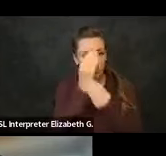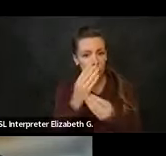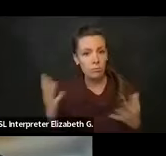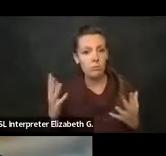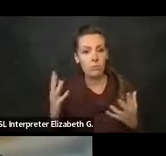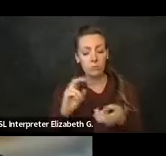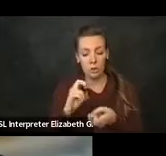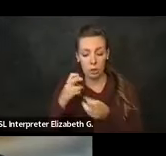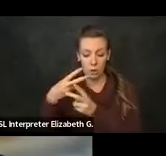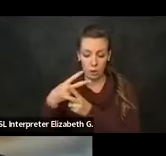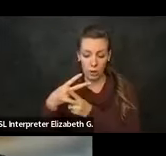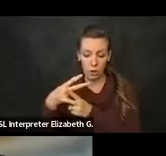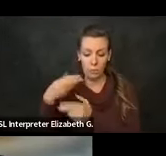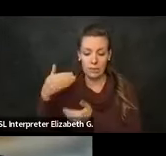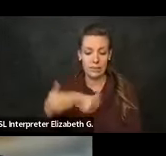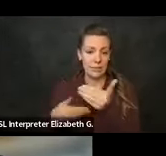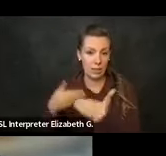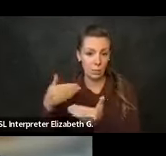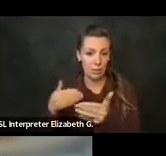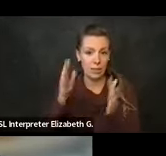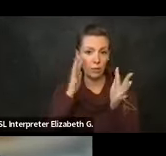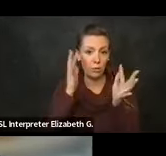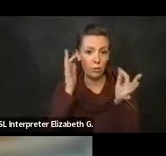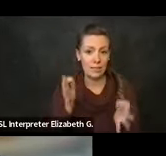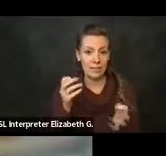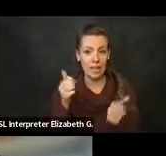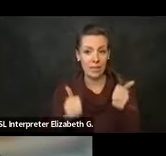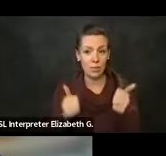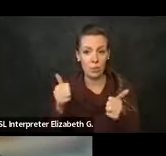on samples to determine which variants are circulating in the community.